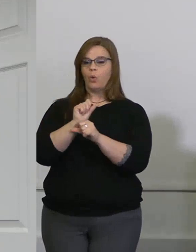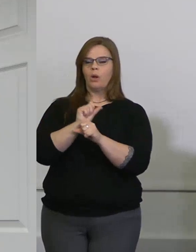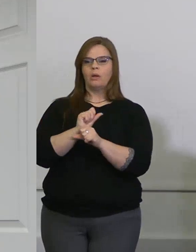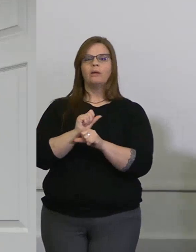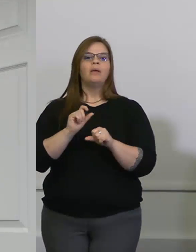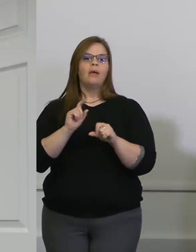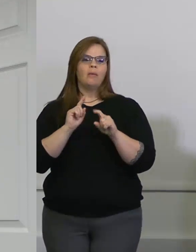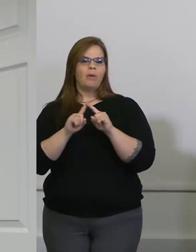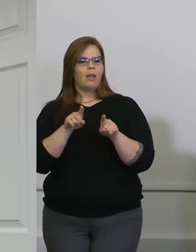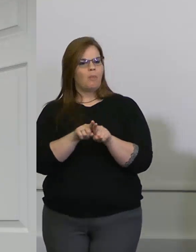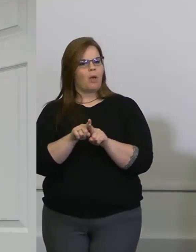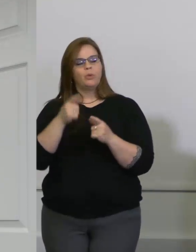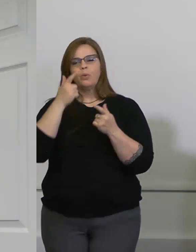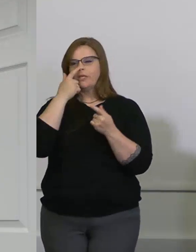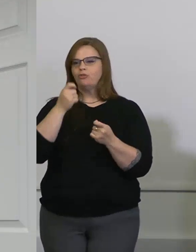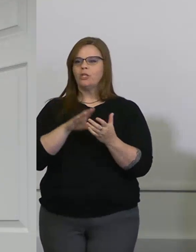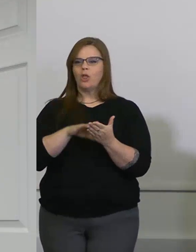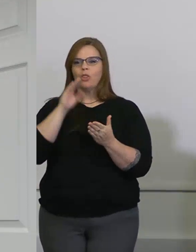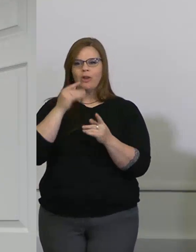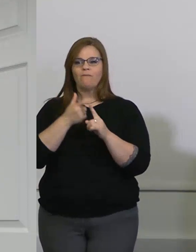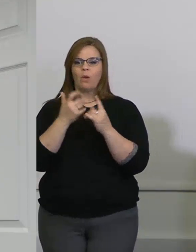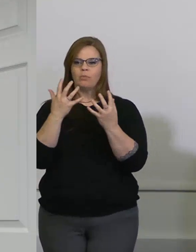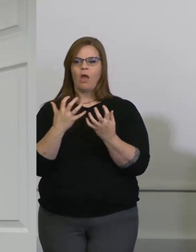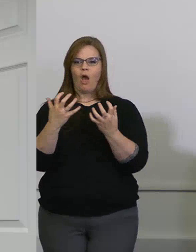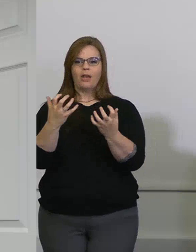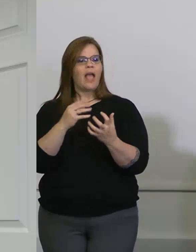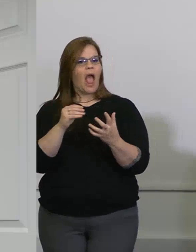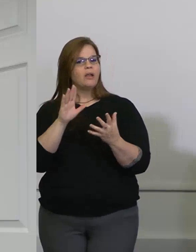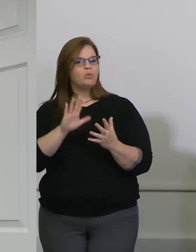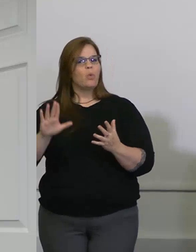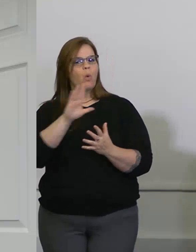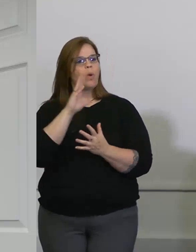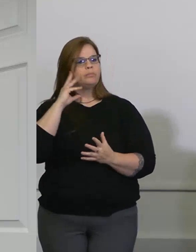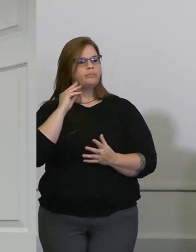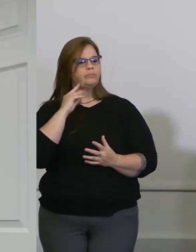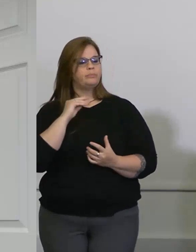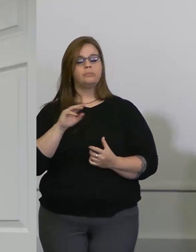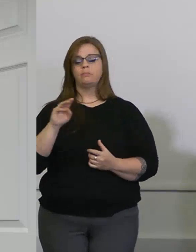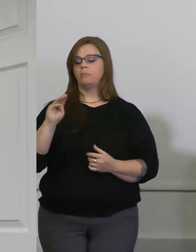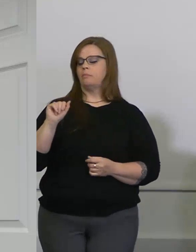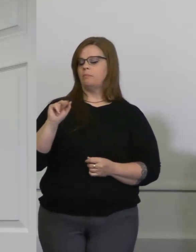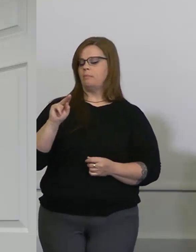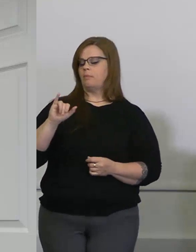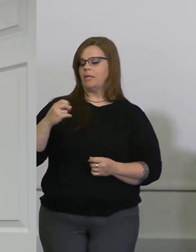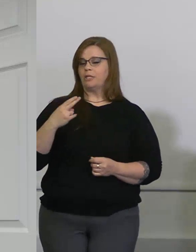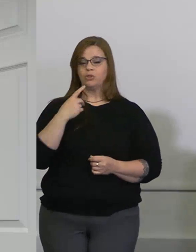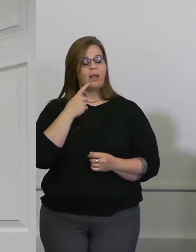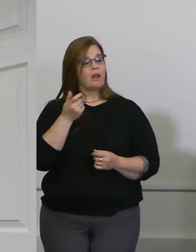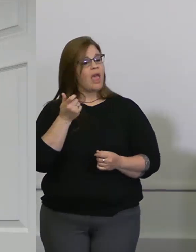people in the audience and your experience. Yeah, definitely. So if you if anyone in the audience you can have any